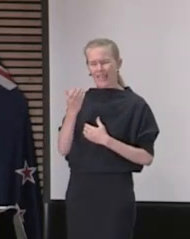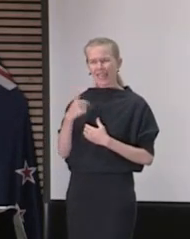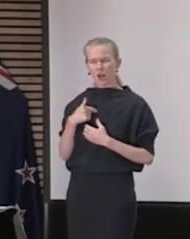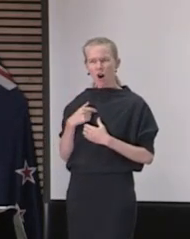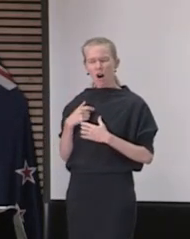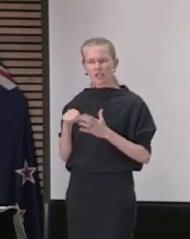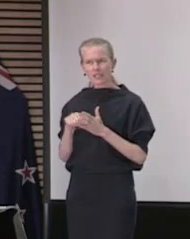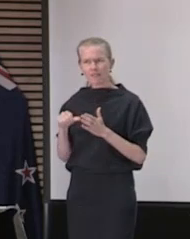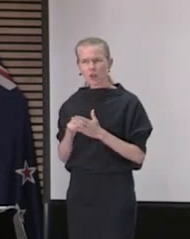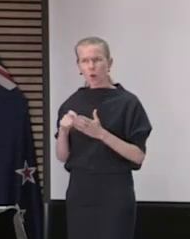as we go.